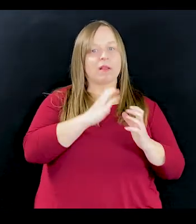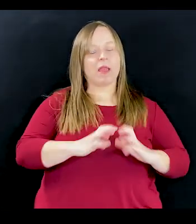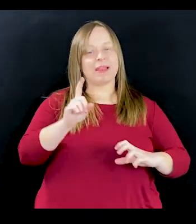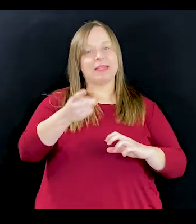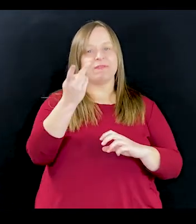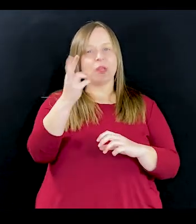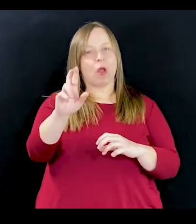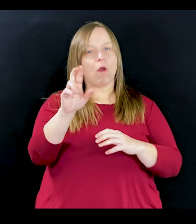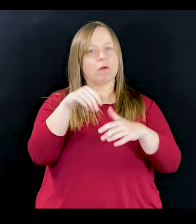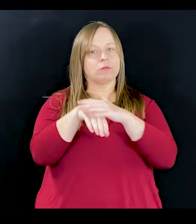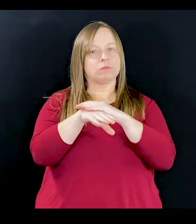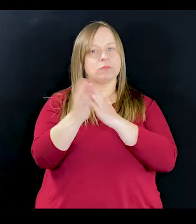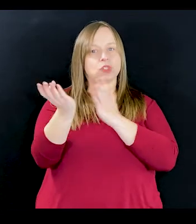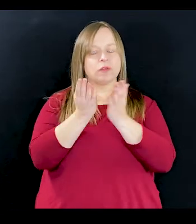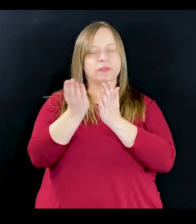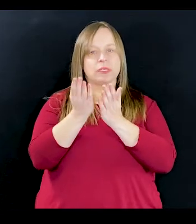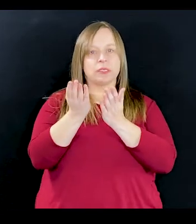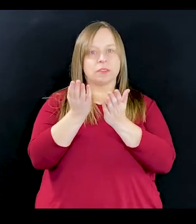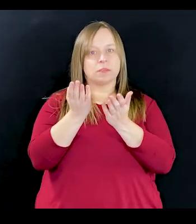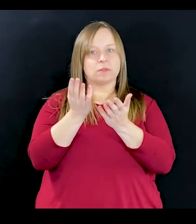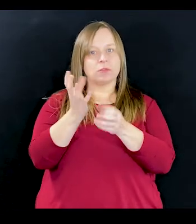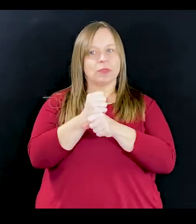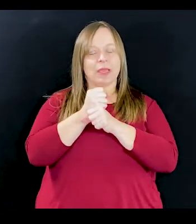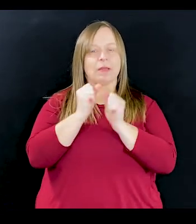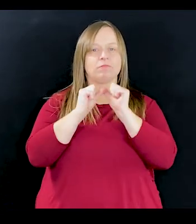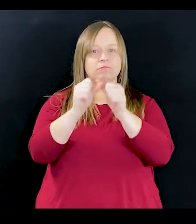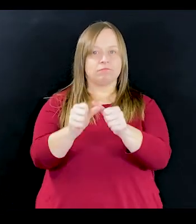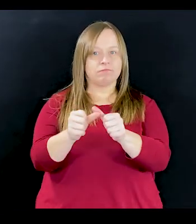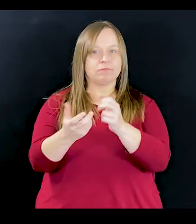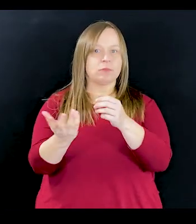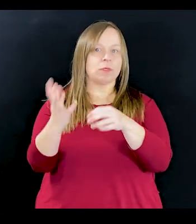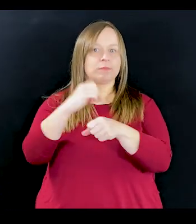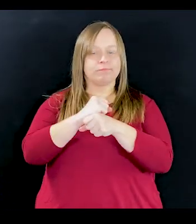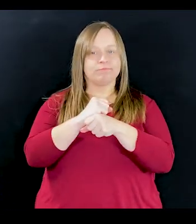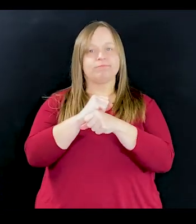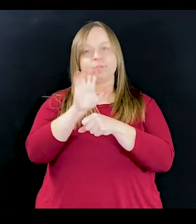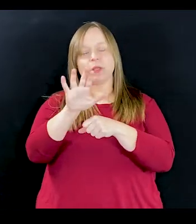client needs vocational rehabilitation services to obtain, retain, or gain employment.